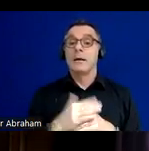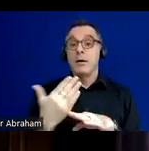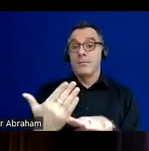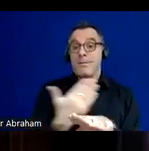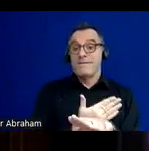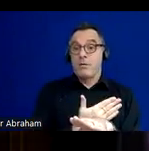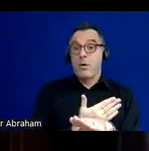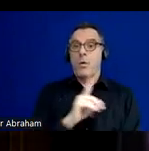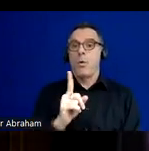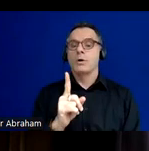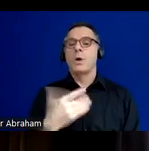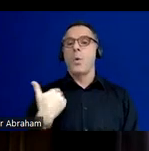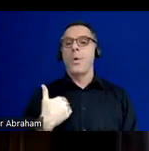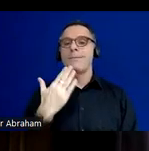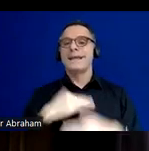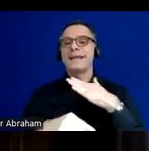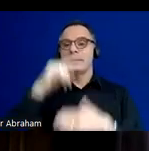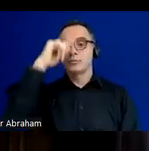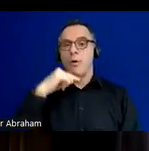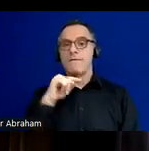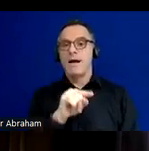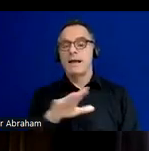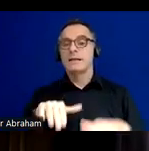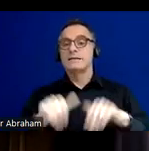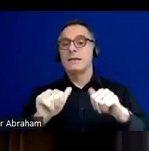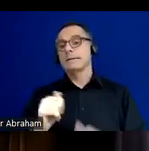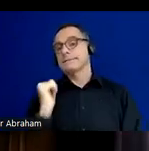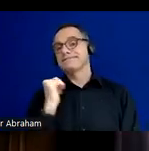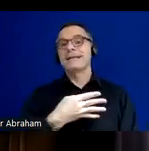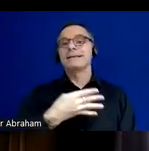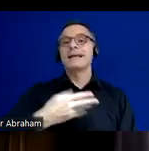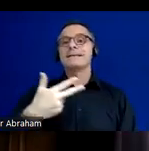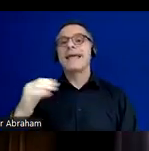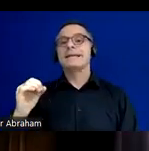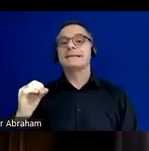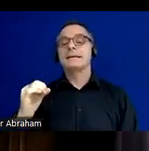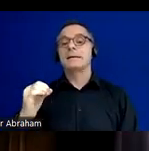Women in Profile, that came about in the late '80s when Glasgow was preparing its